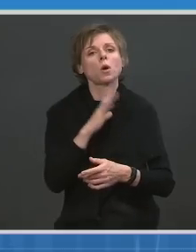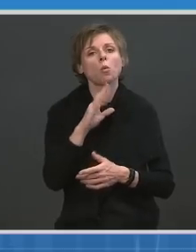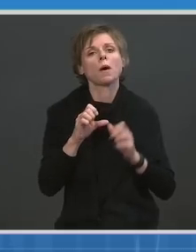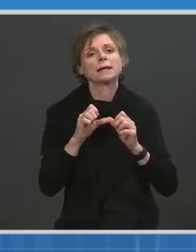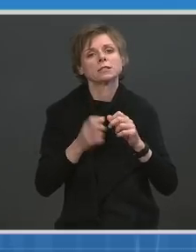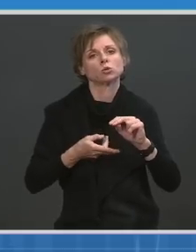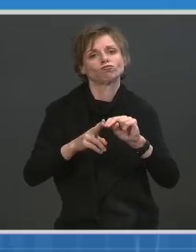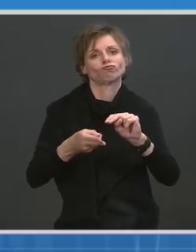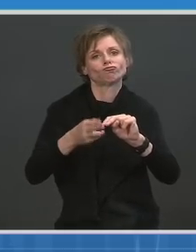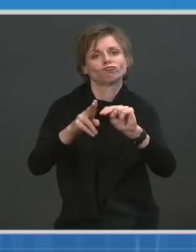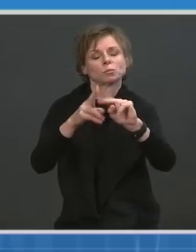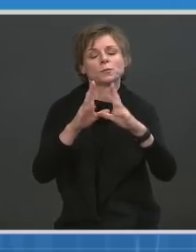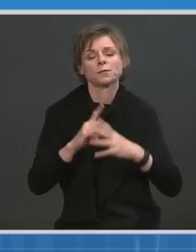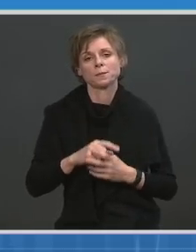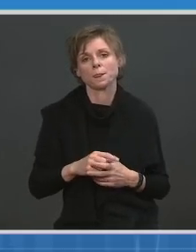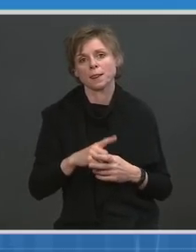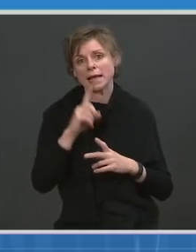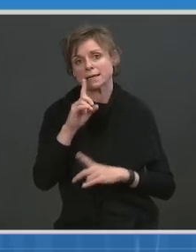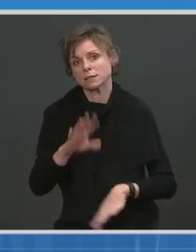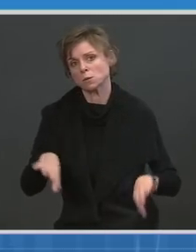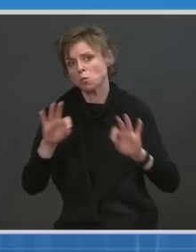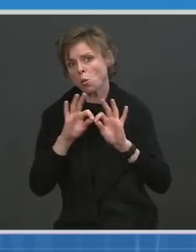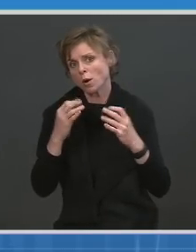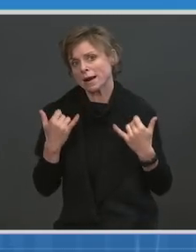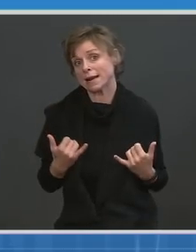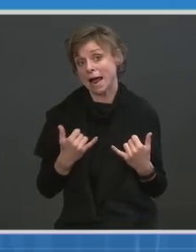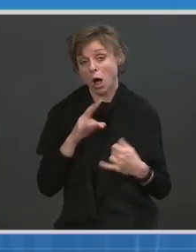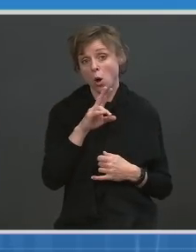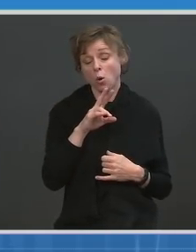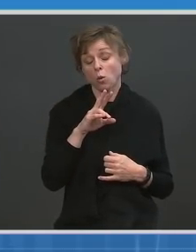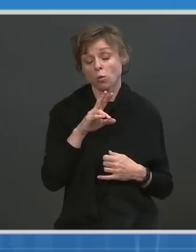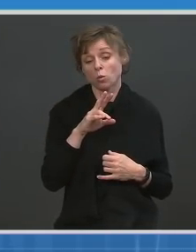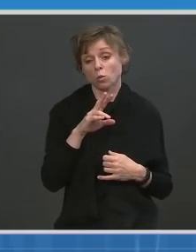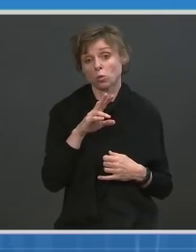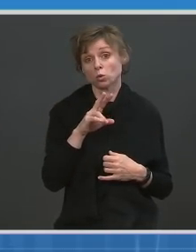Importantly, now two out of three adults age